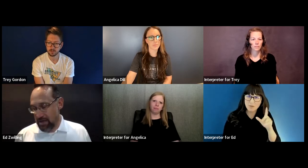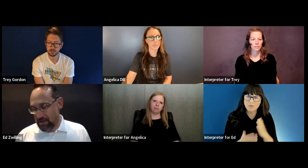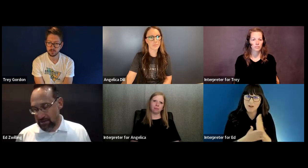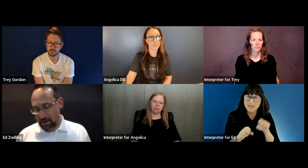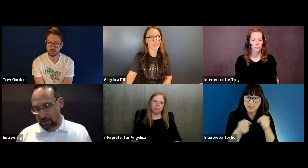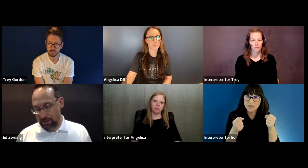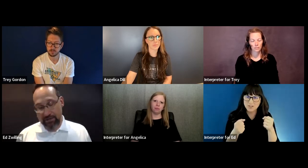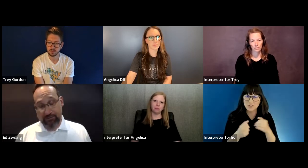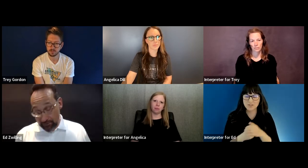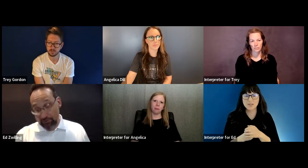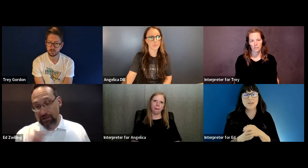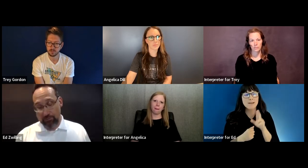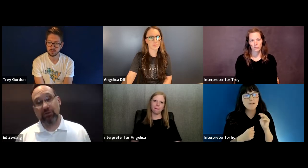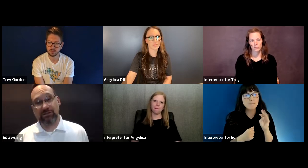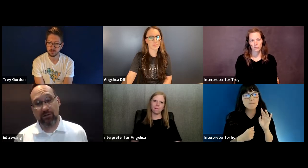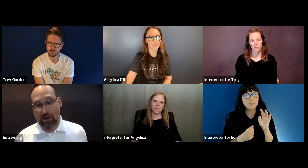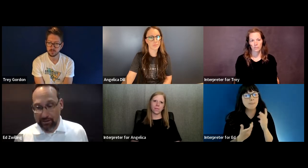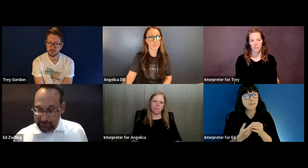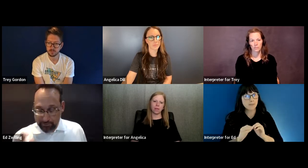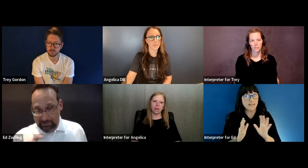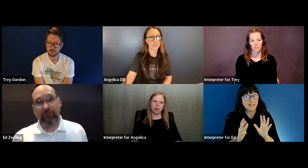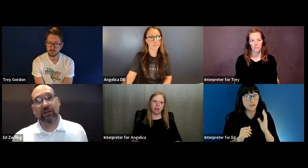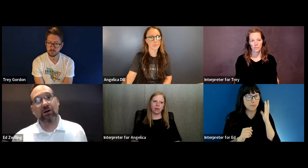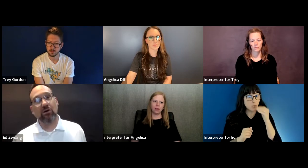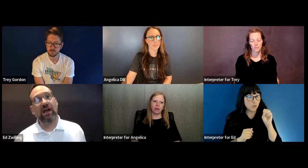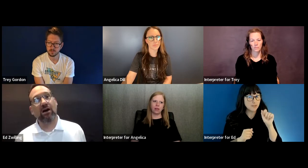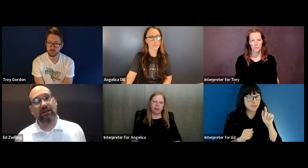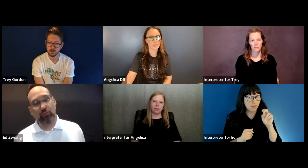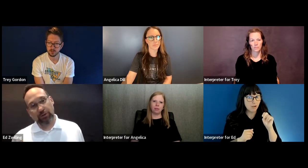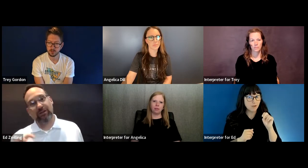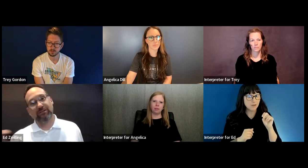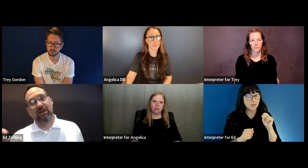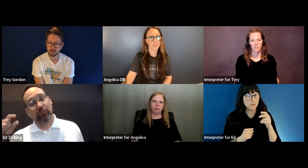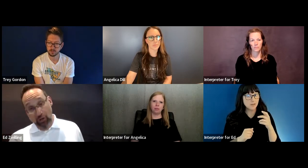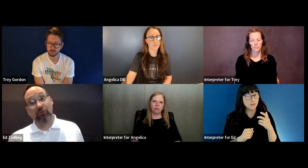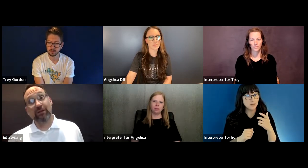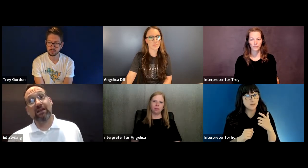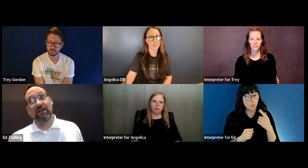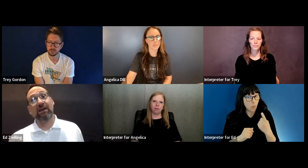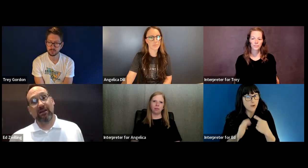and um and clearly a beauty salon is specifically called out in one of the examples under the ada